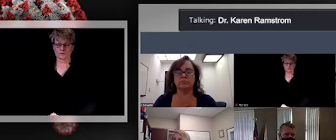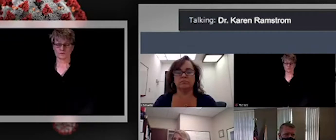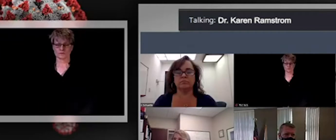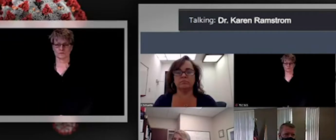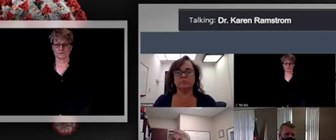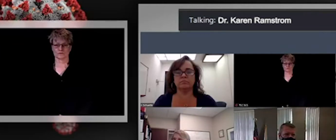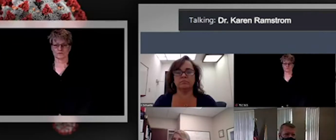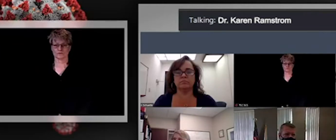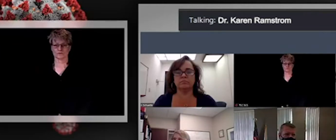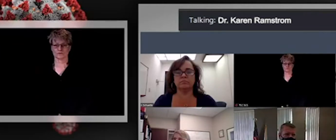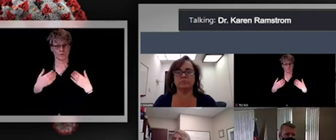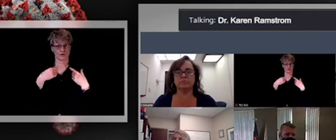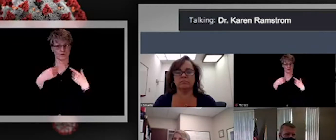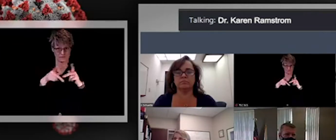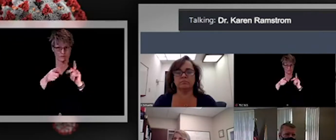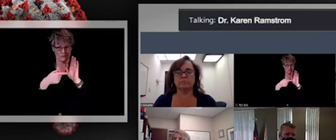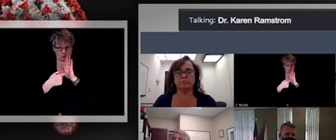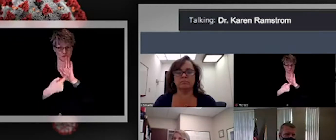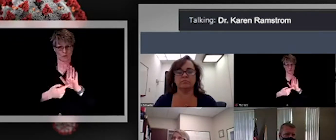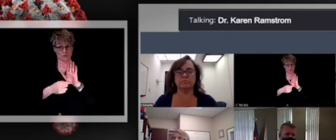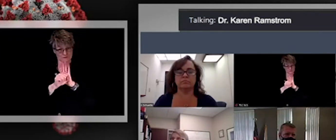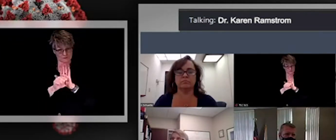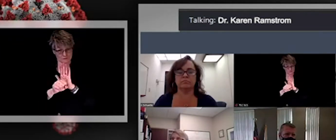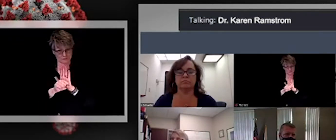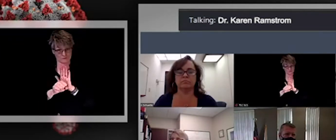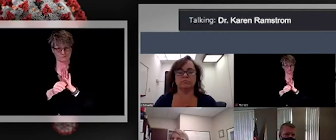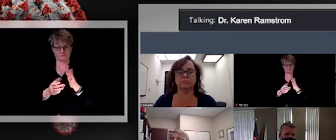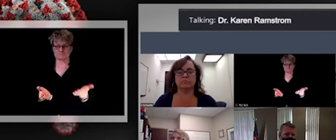individuals, especially if they have a high likelihood of infection because they've been